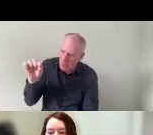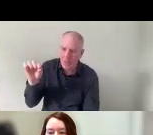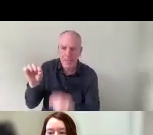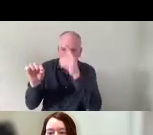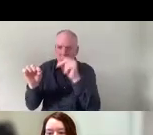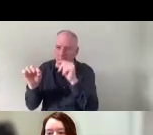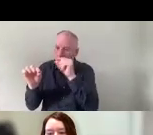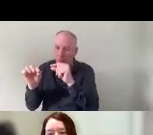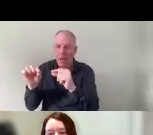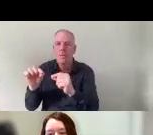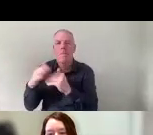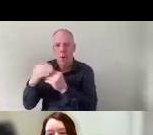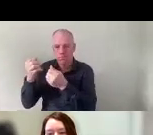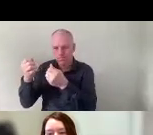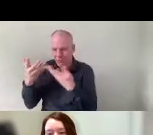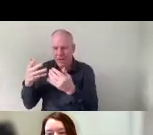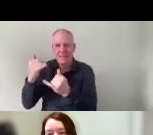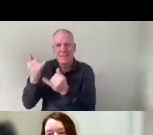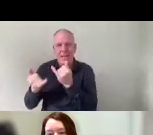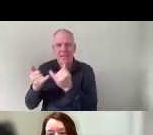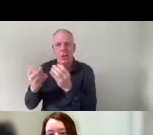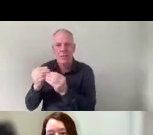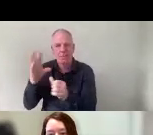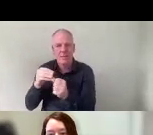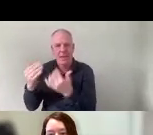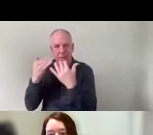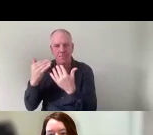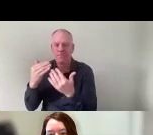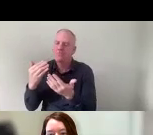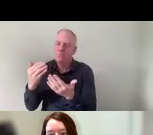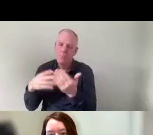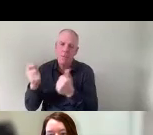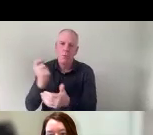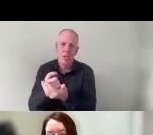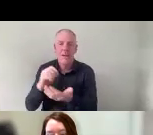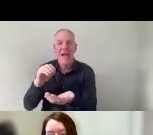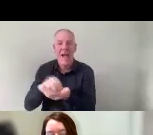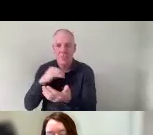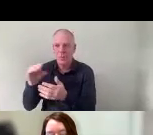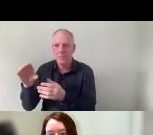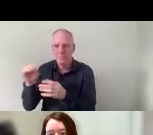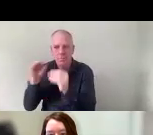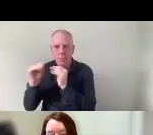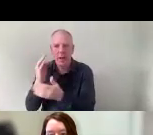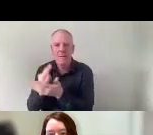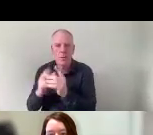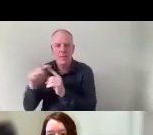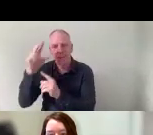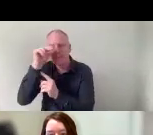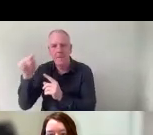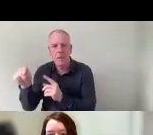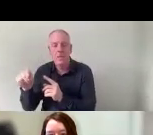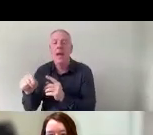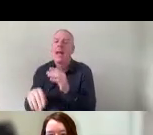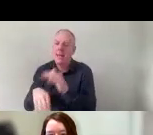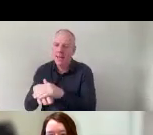more detail and targeted information. So we generally have to take a few samples, but we try to limit the sampling as much as possible, and be mindful, of course, of the